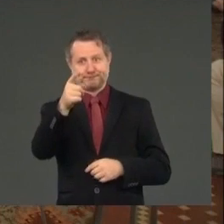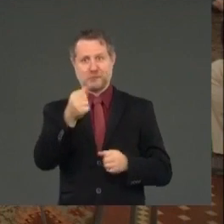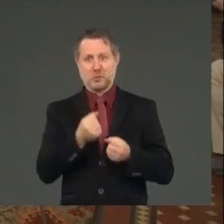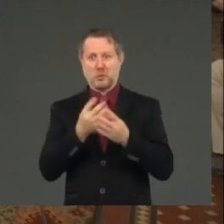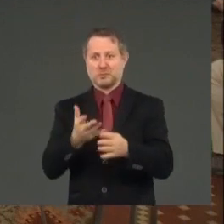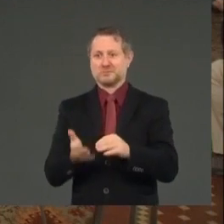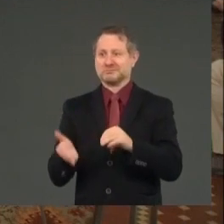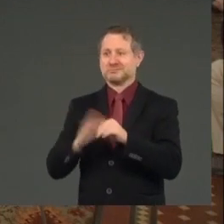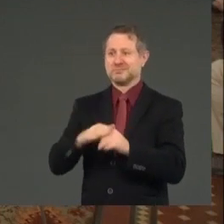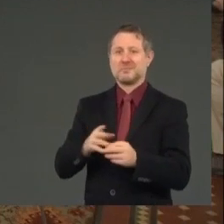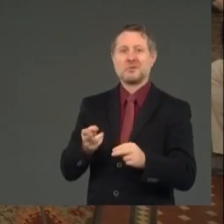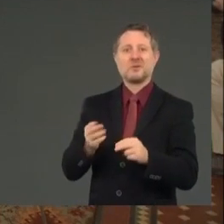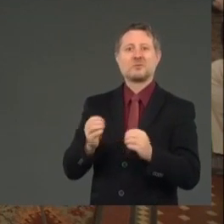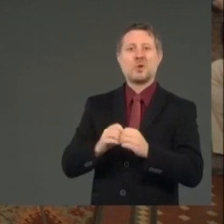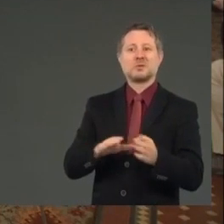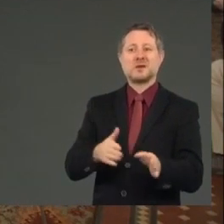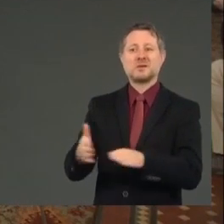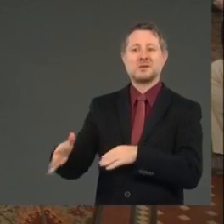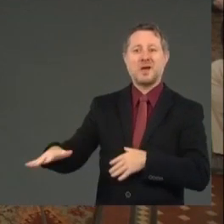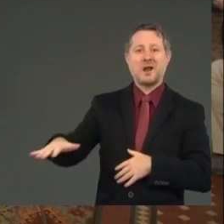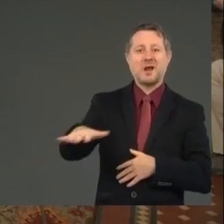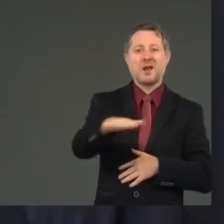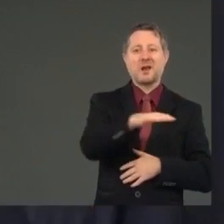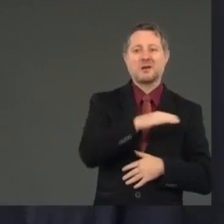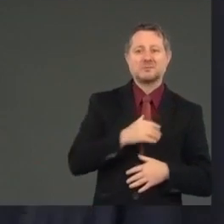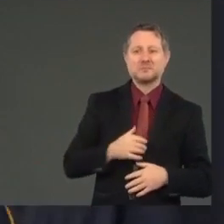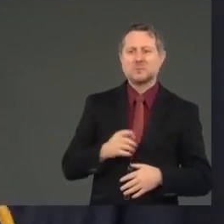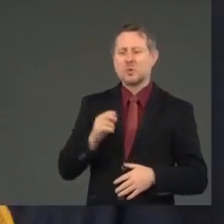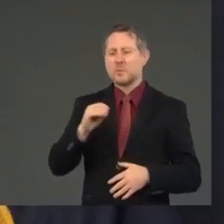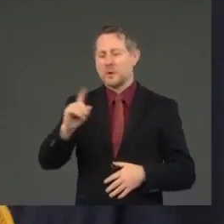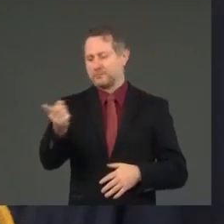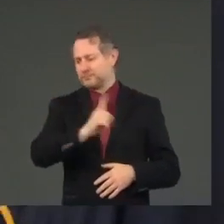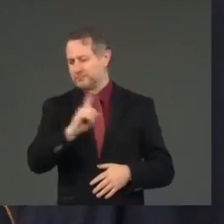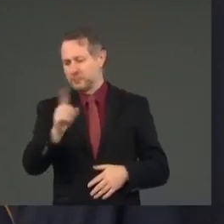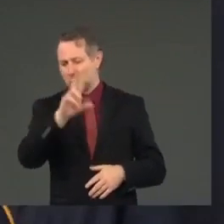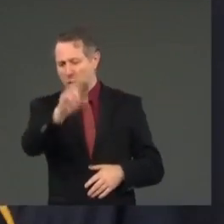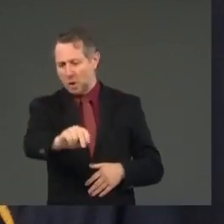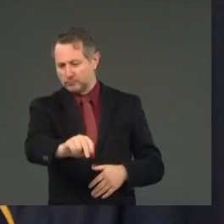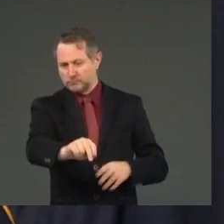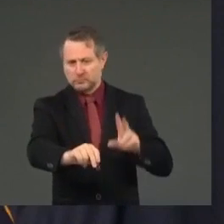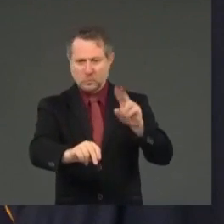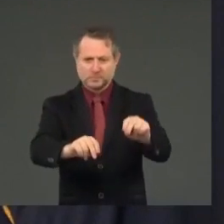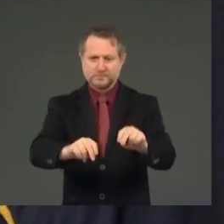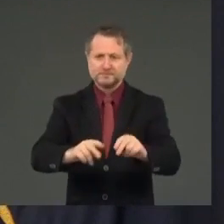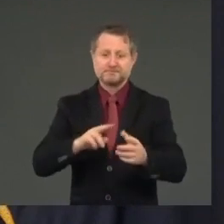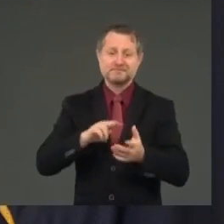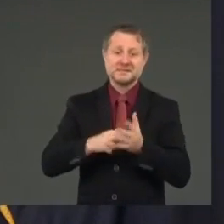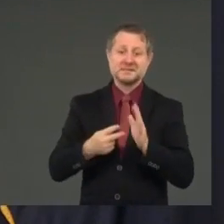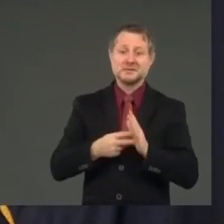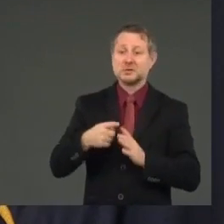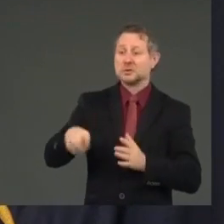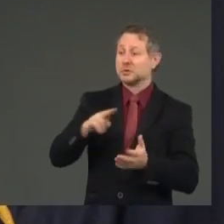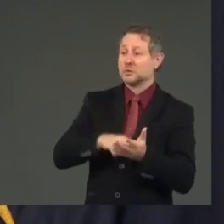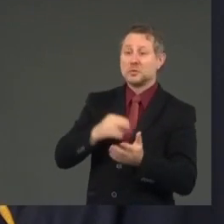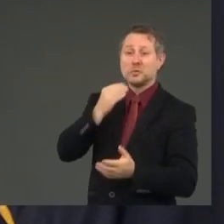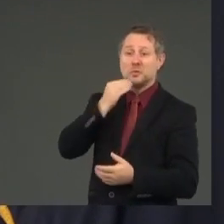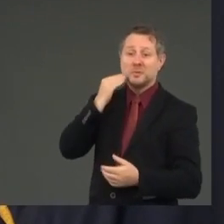YOU THINK THAT WAS A BAD DECISION, THE MARCH 25 MEMO, DO YOU THINK THAT CONTRIBUTED TO THE DEATH TOLL IN THIS STATE, WHICH EVEN IN NURSING HOMES IS